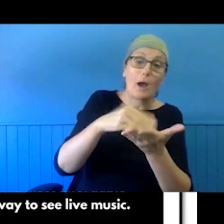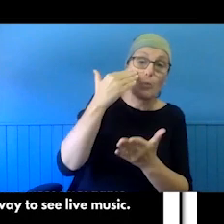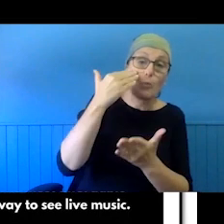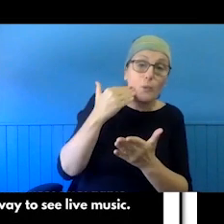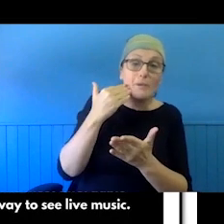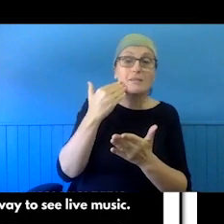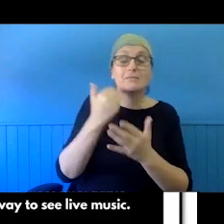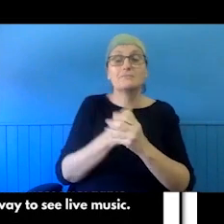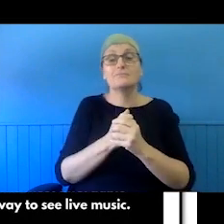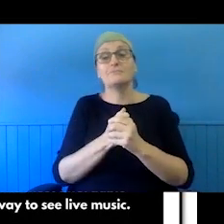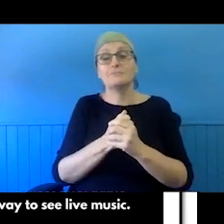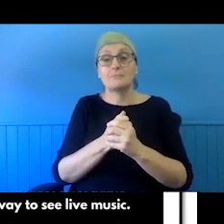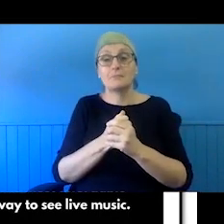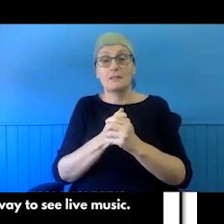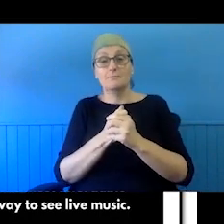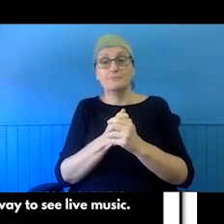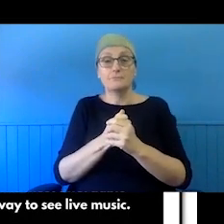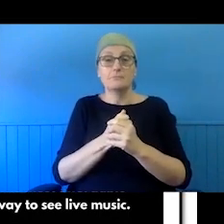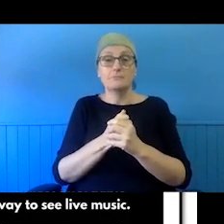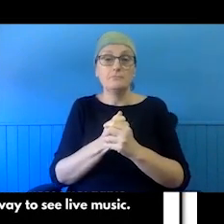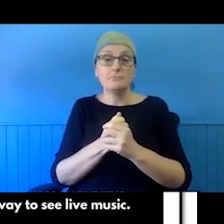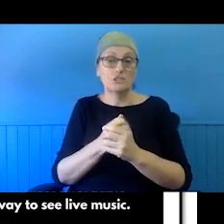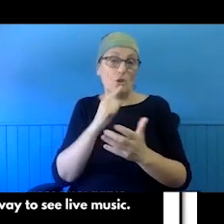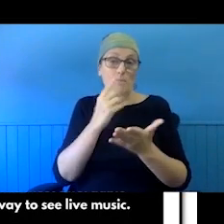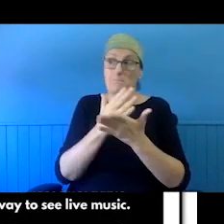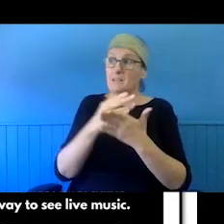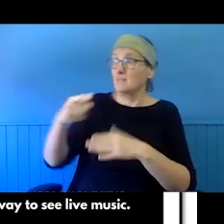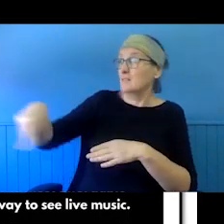crowd equity record, raising $3 million. But now it's starting to